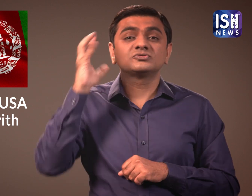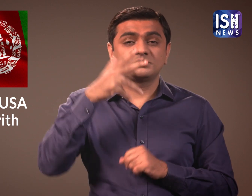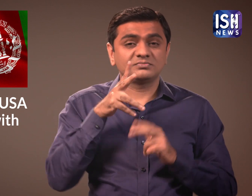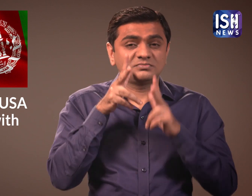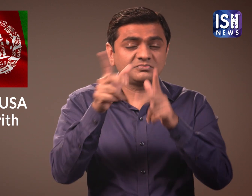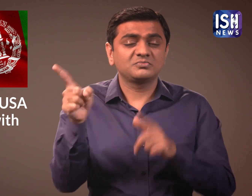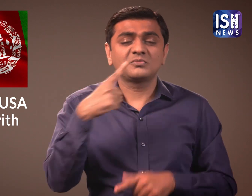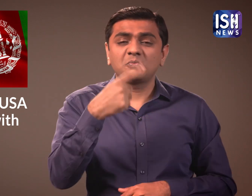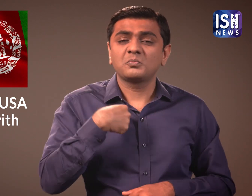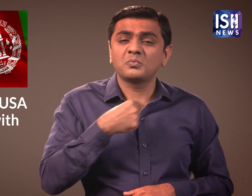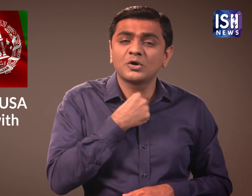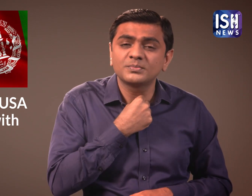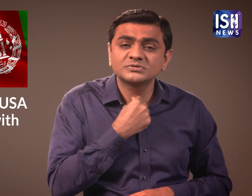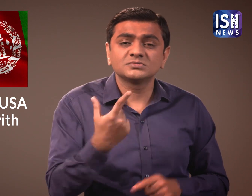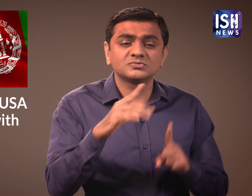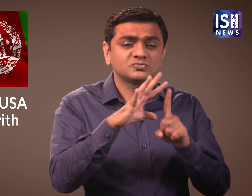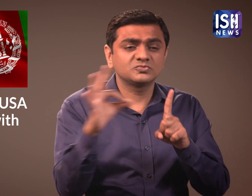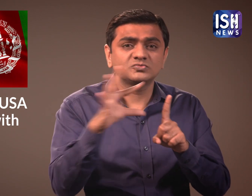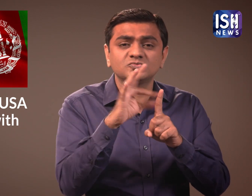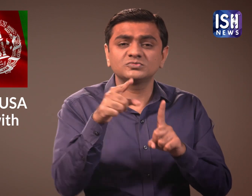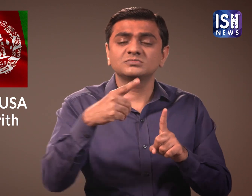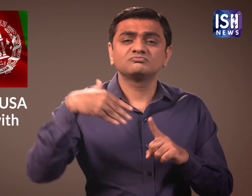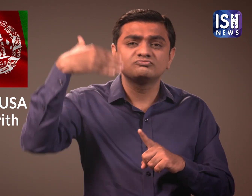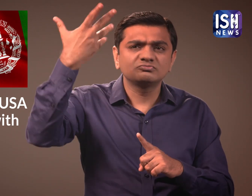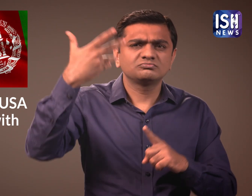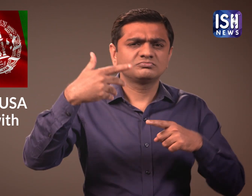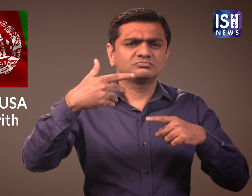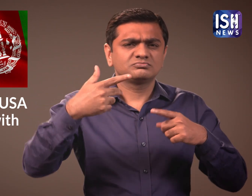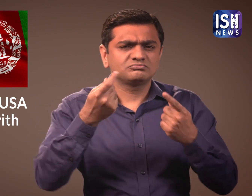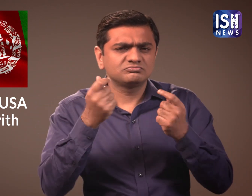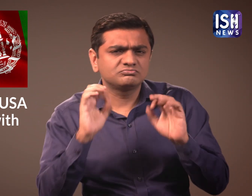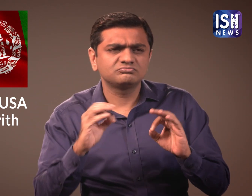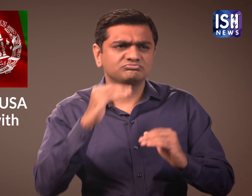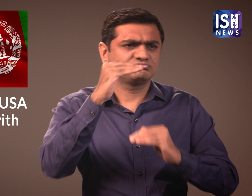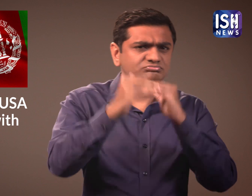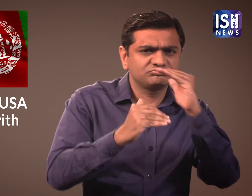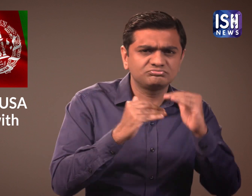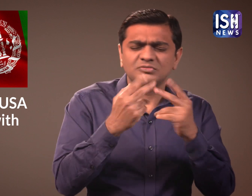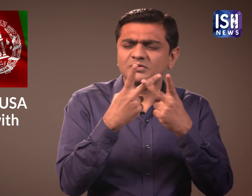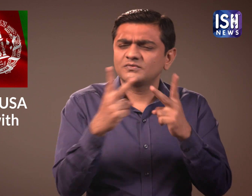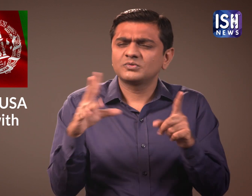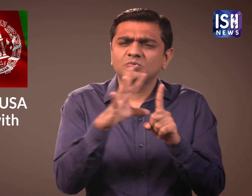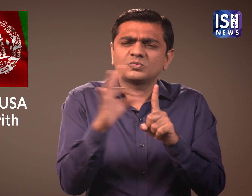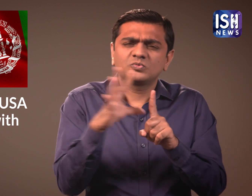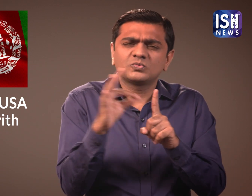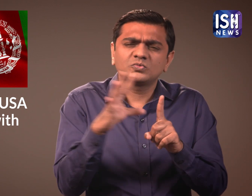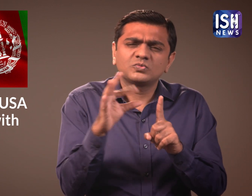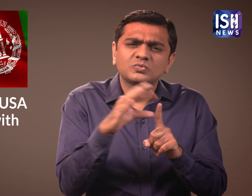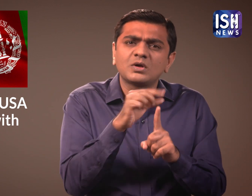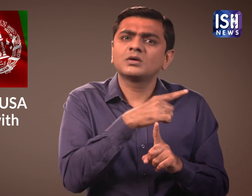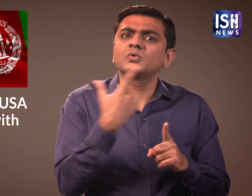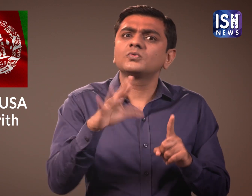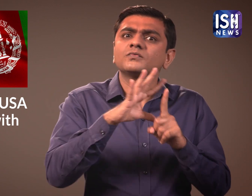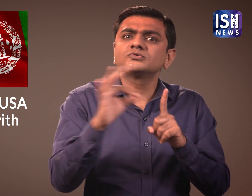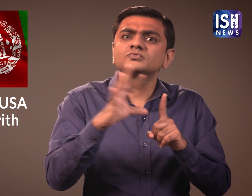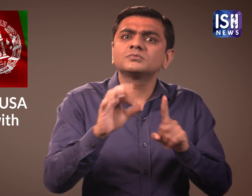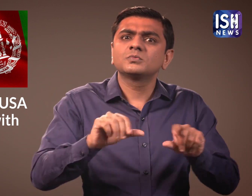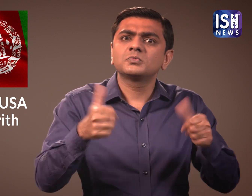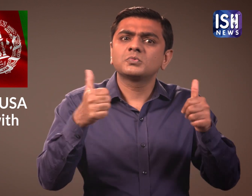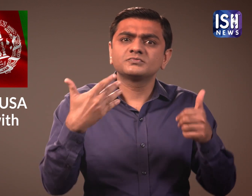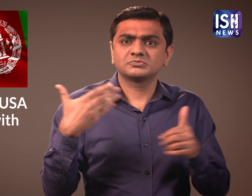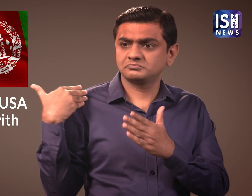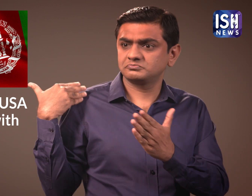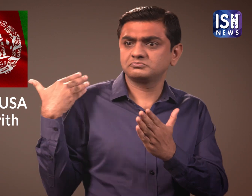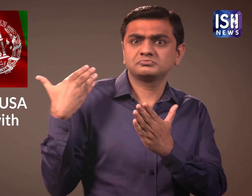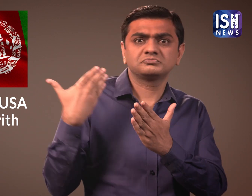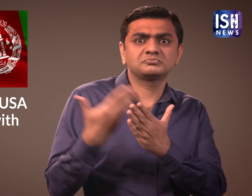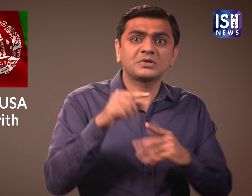he made many promises for the development of USA.